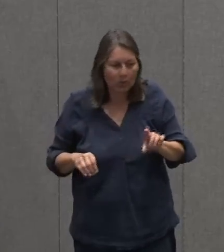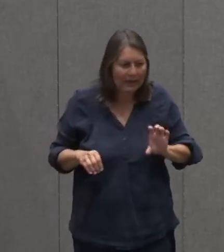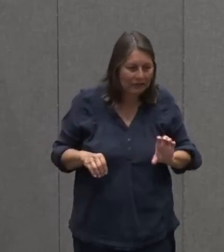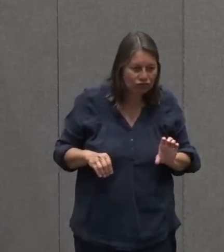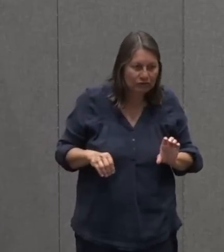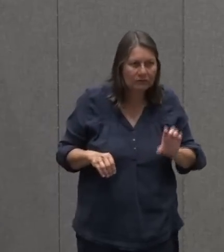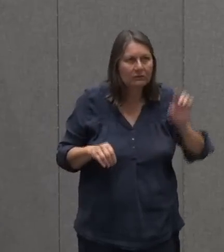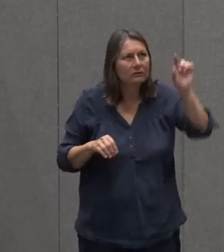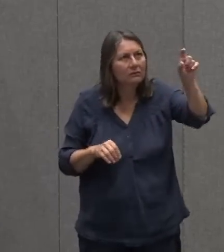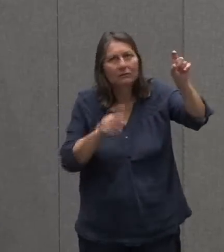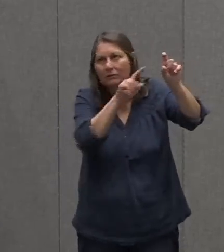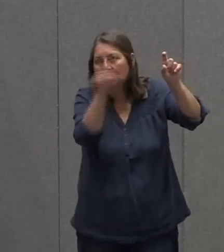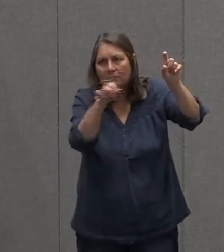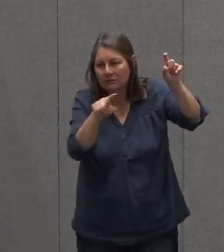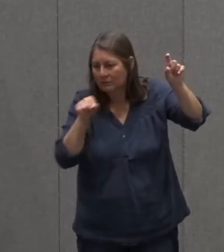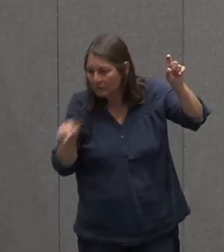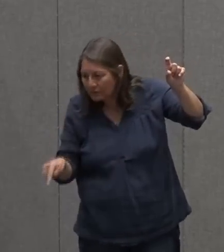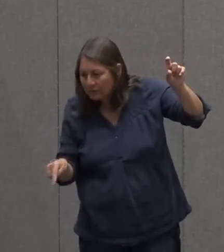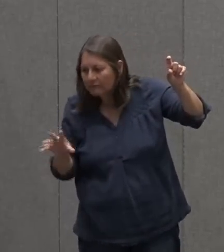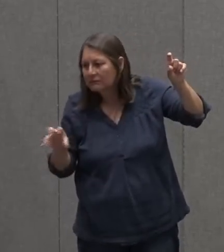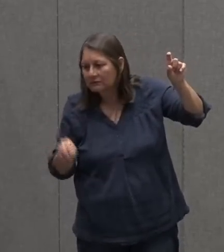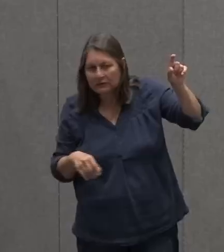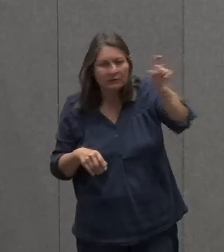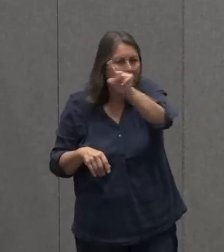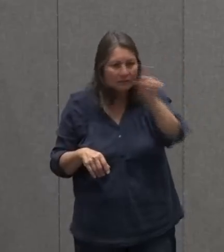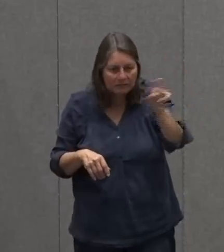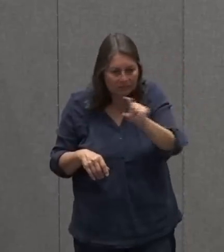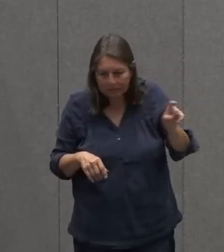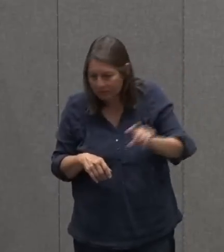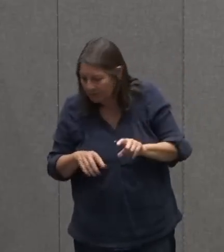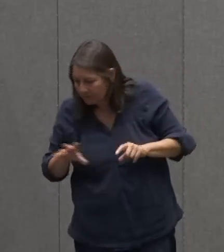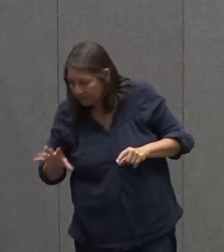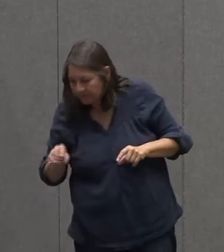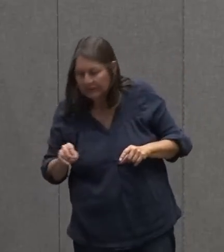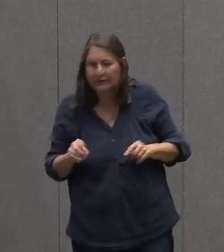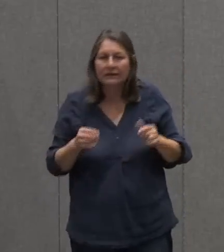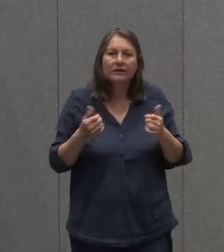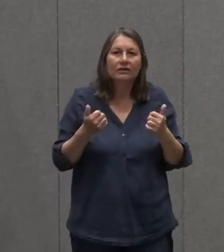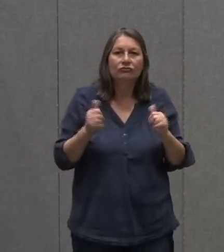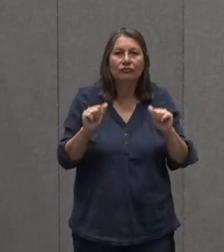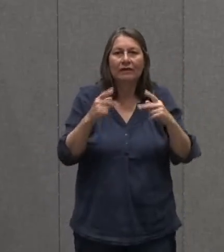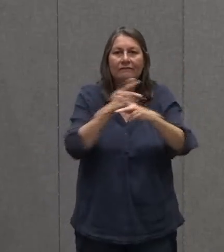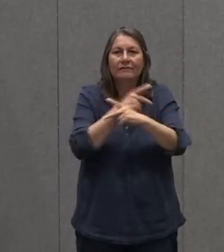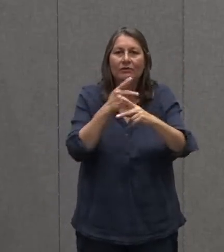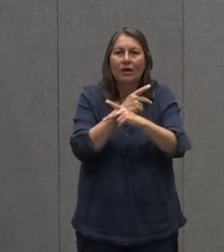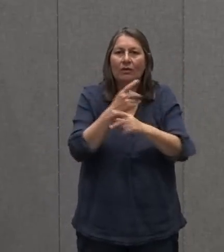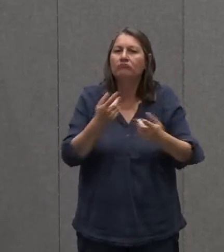And it is very simple to just move around and kind of understand what's happening on your number charts.